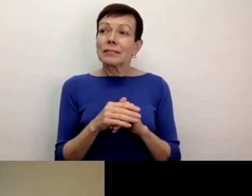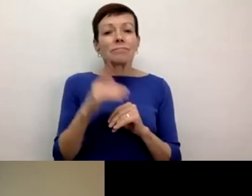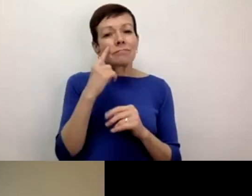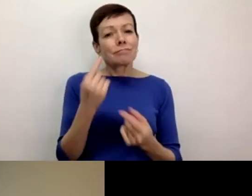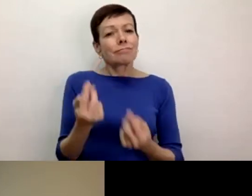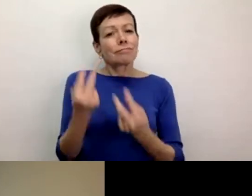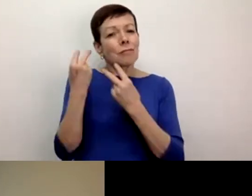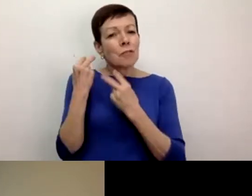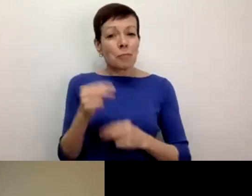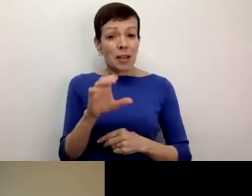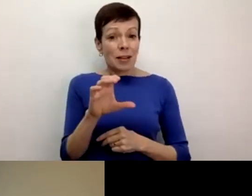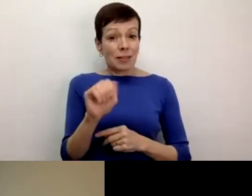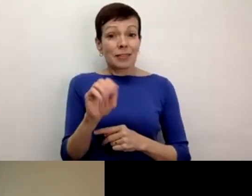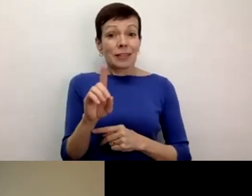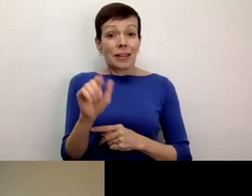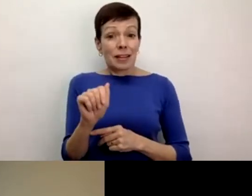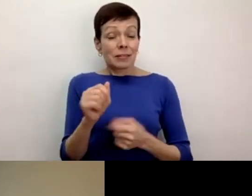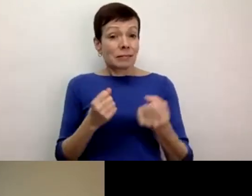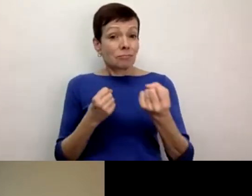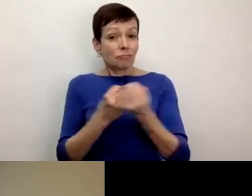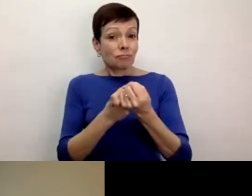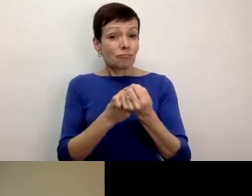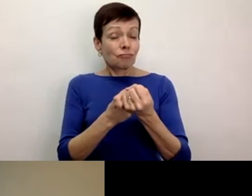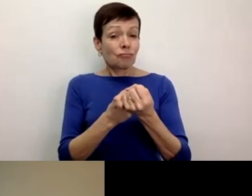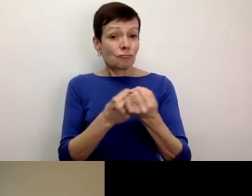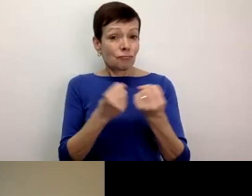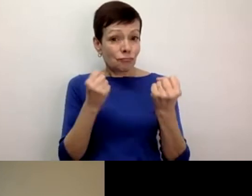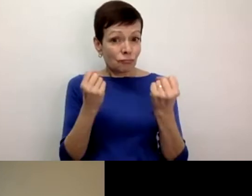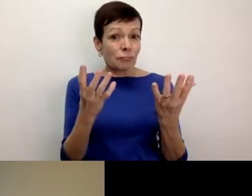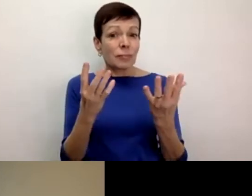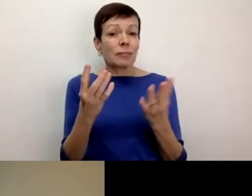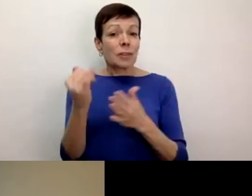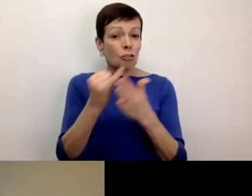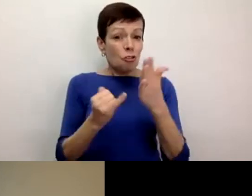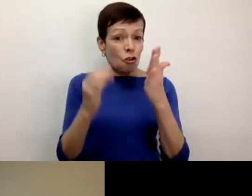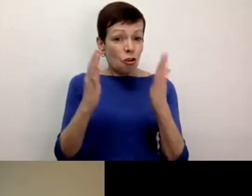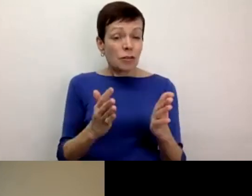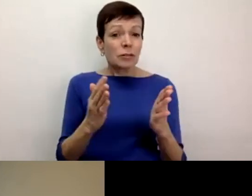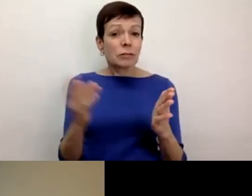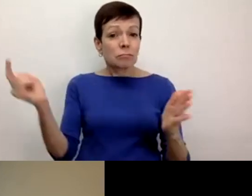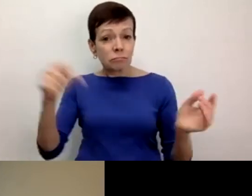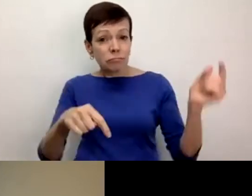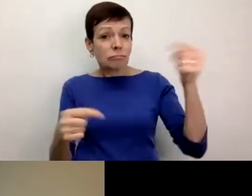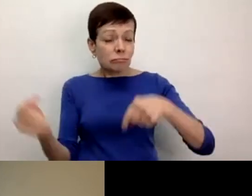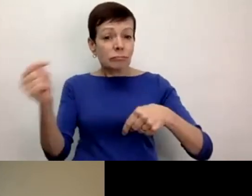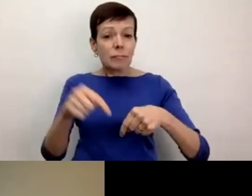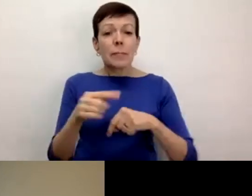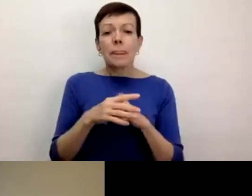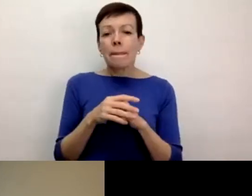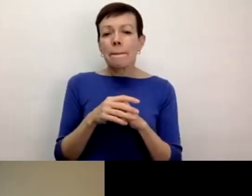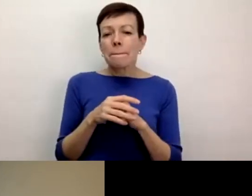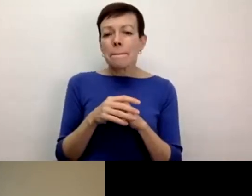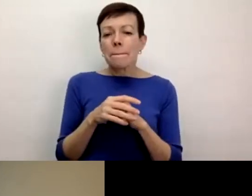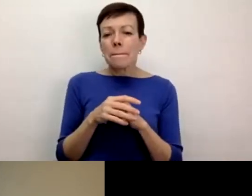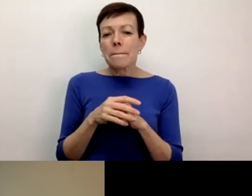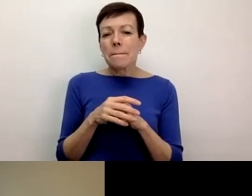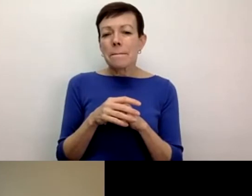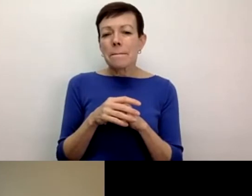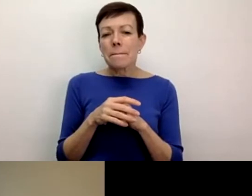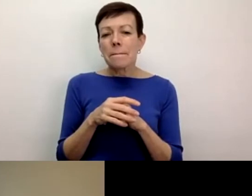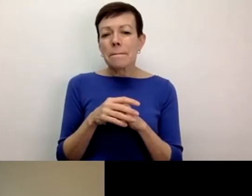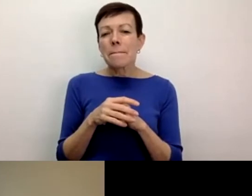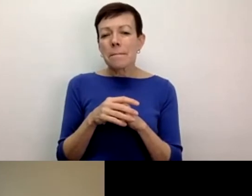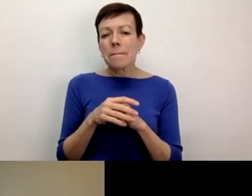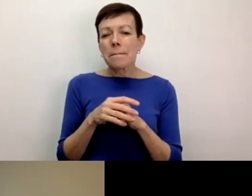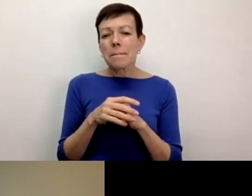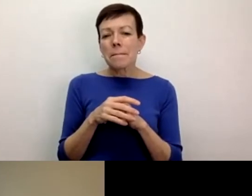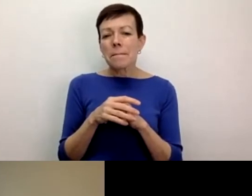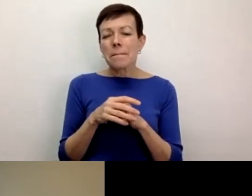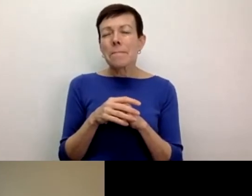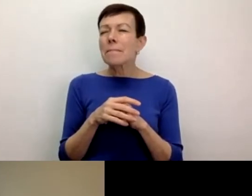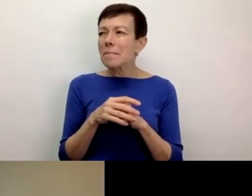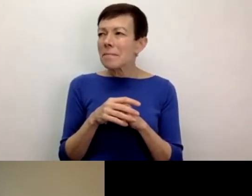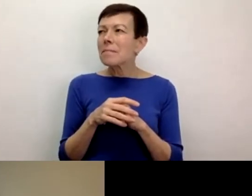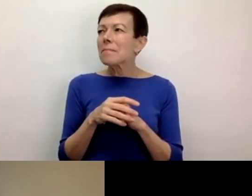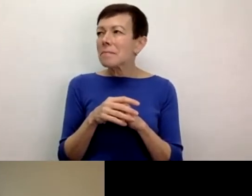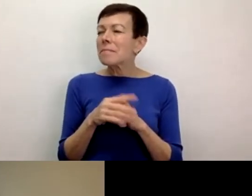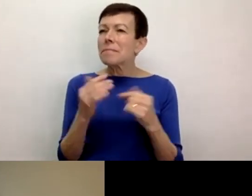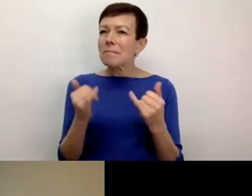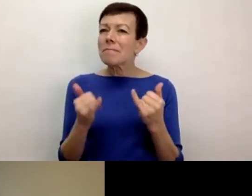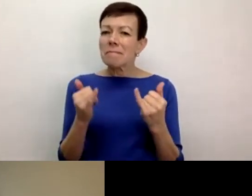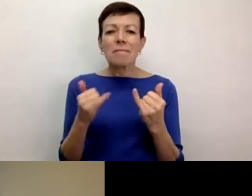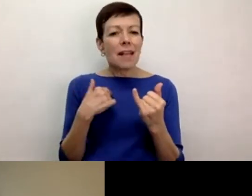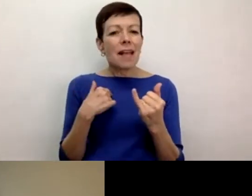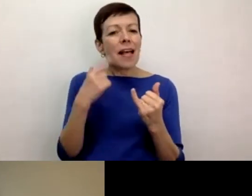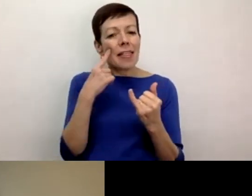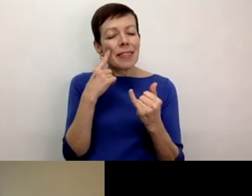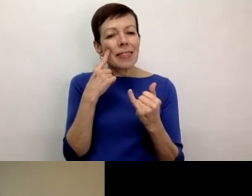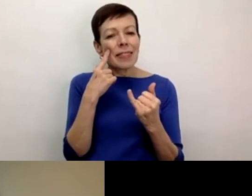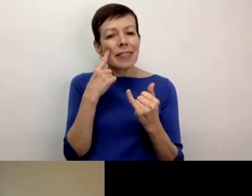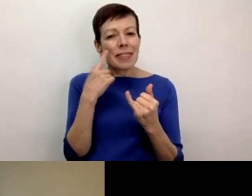to support that were sort of challenging the way that I guess art has been regarded in